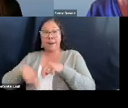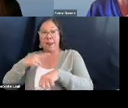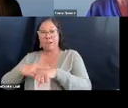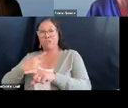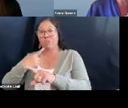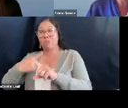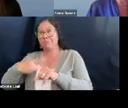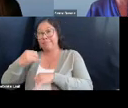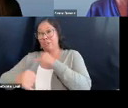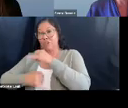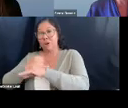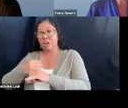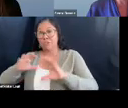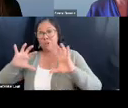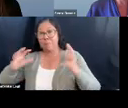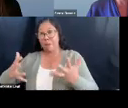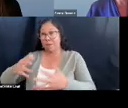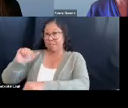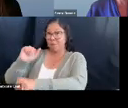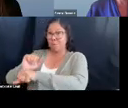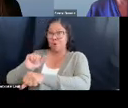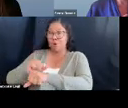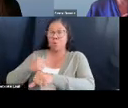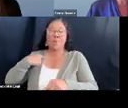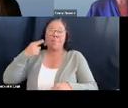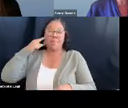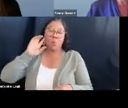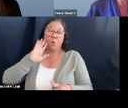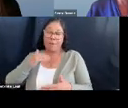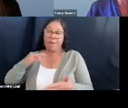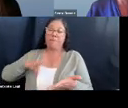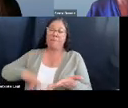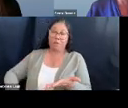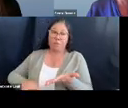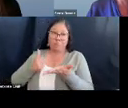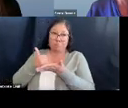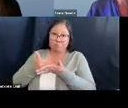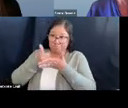work that we think would be really helpful in reinforcing the conversation that we had today.